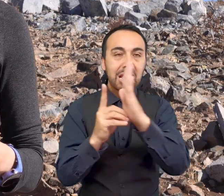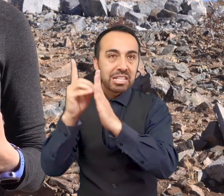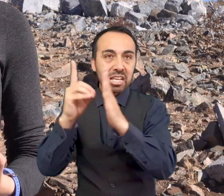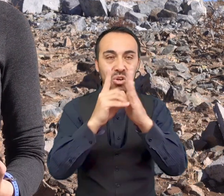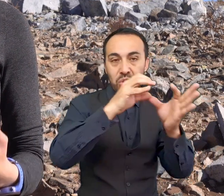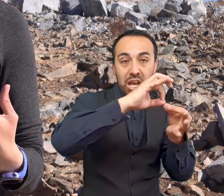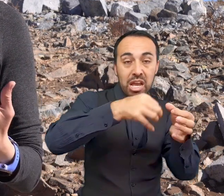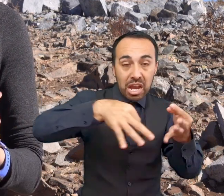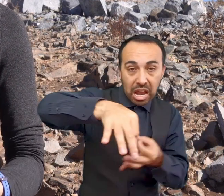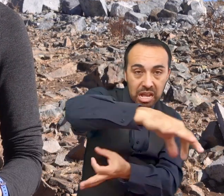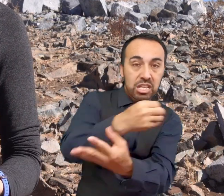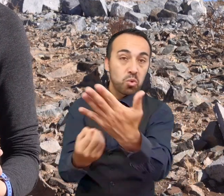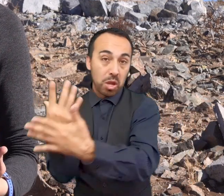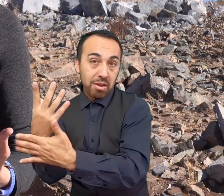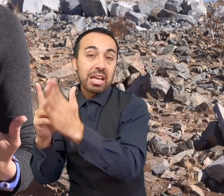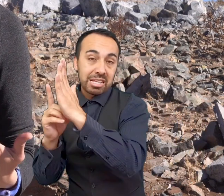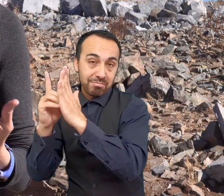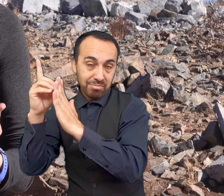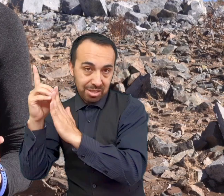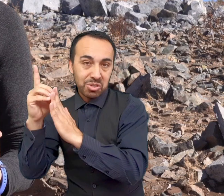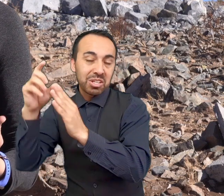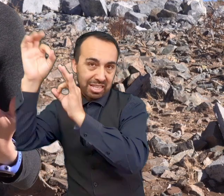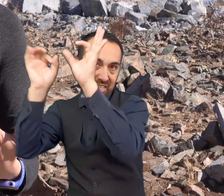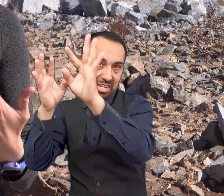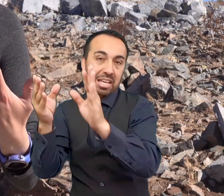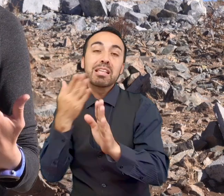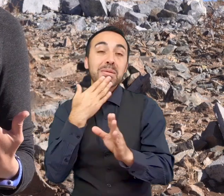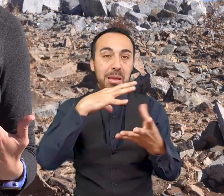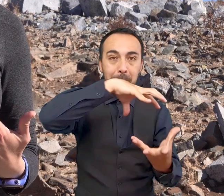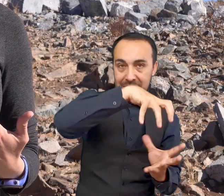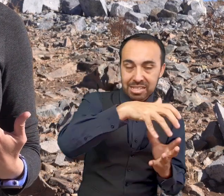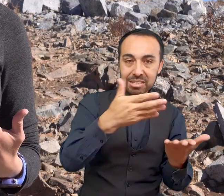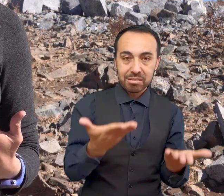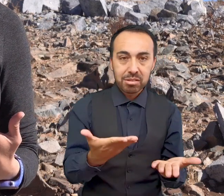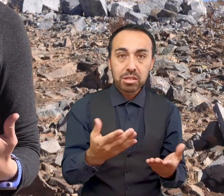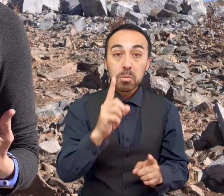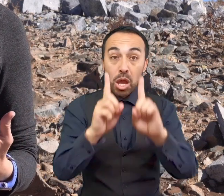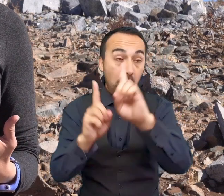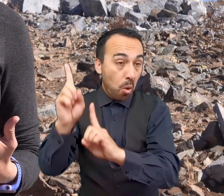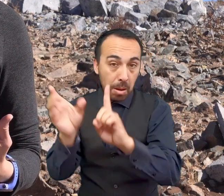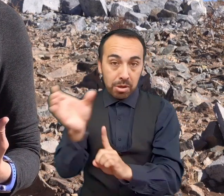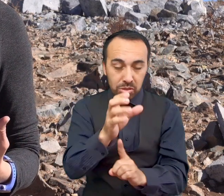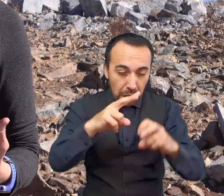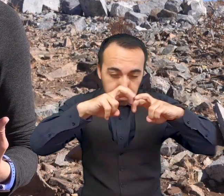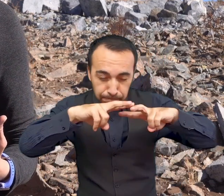used as standard candles because of the close correlation between the maximum light decay rate and the maximum luminosity.